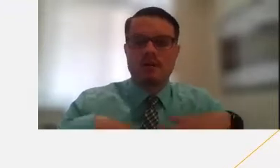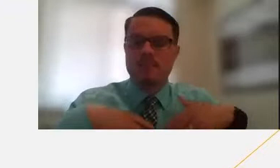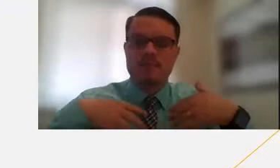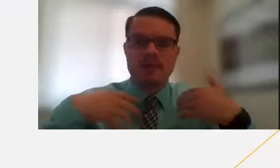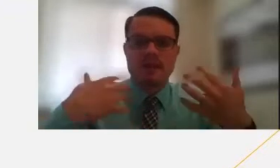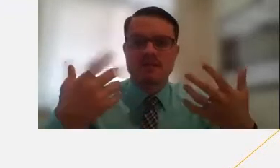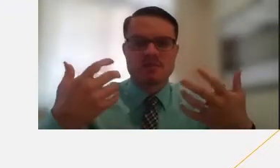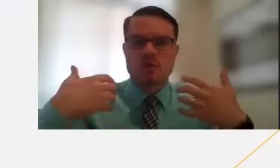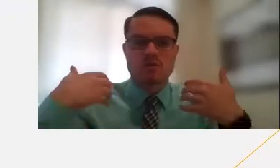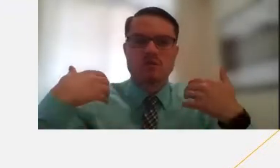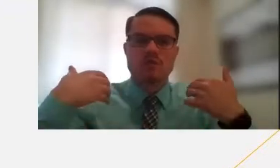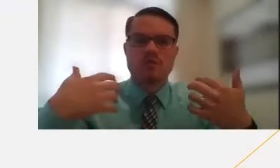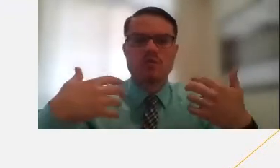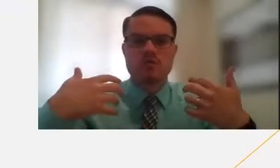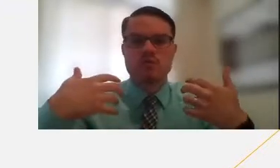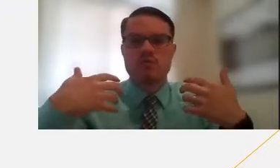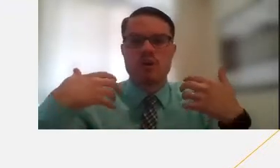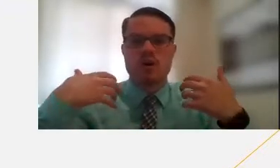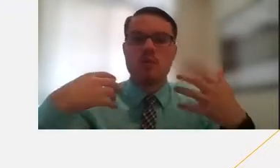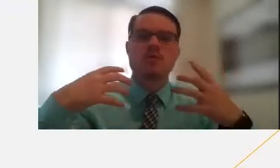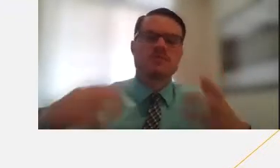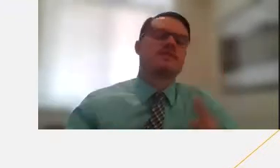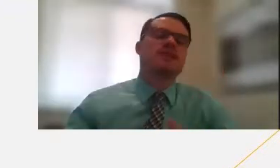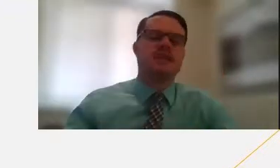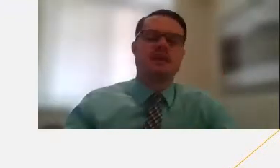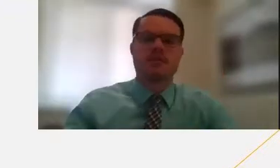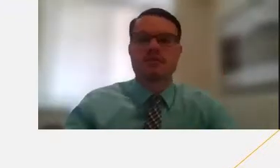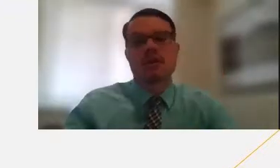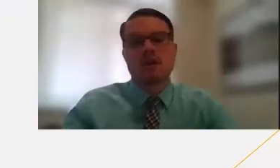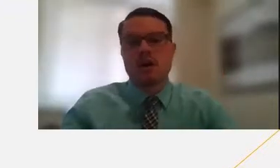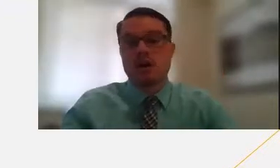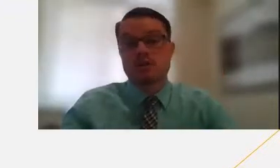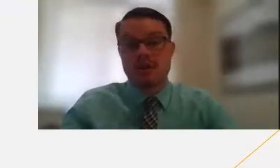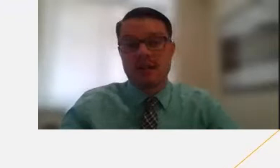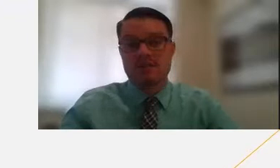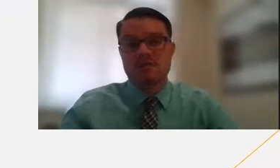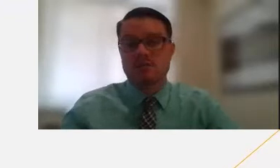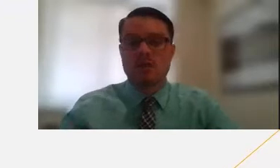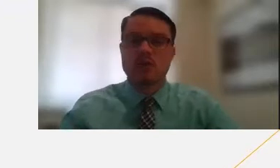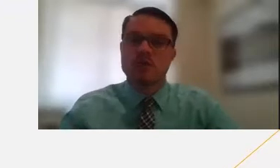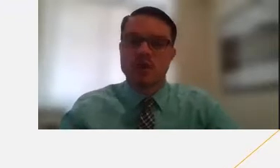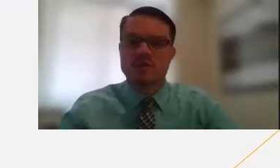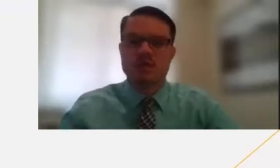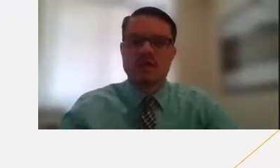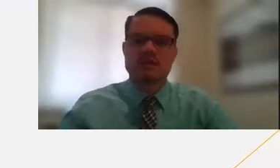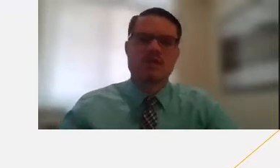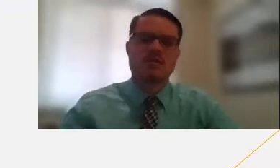But P&A Systems also do more specifically tailored trainings, which we call legal rights trainings